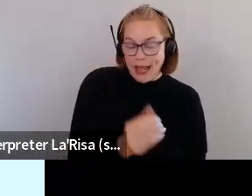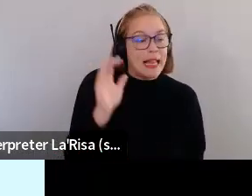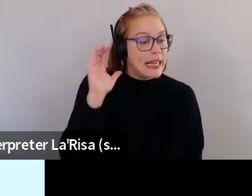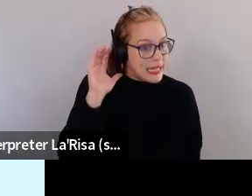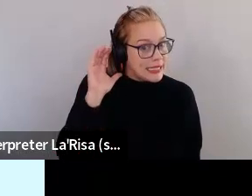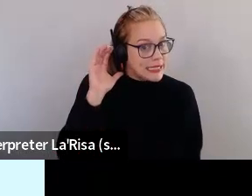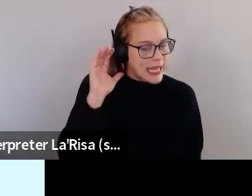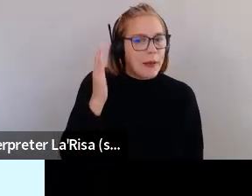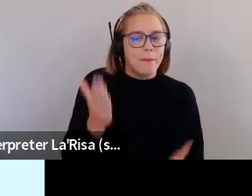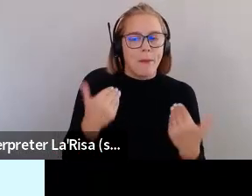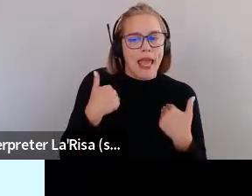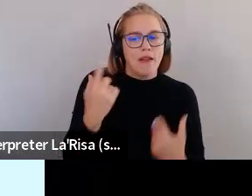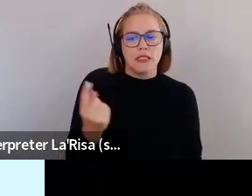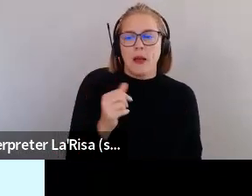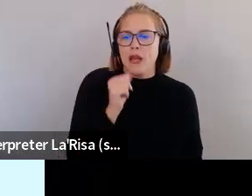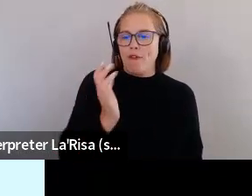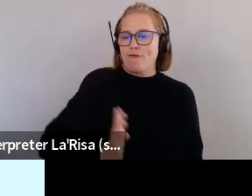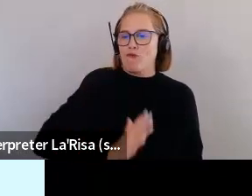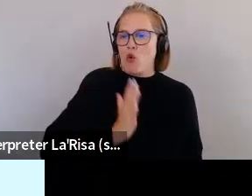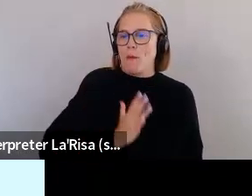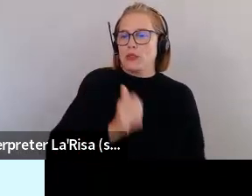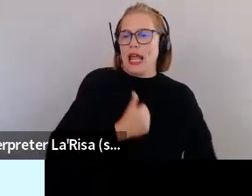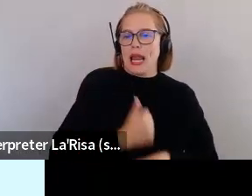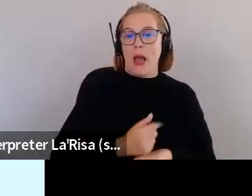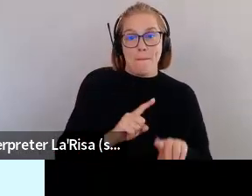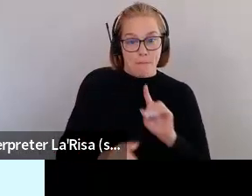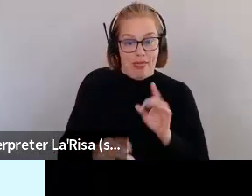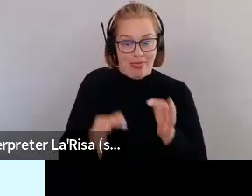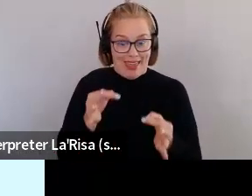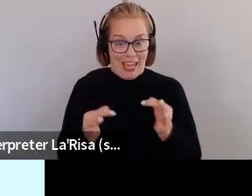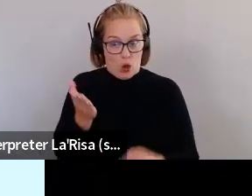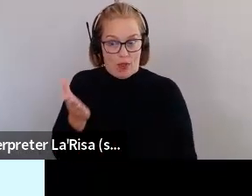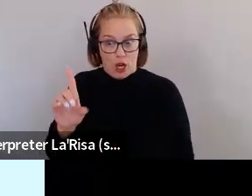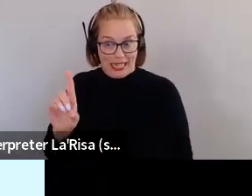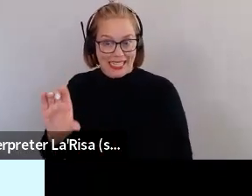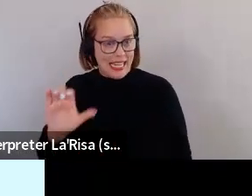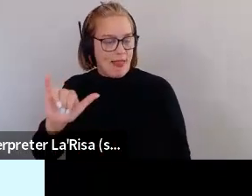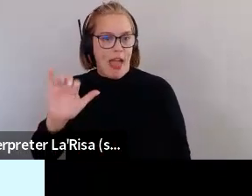occupied building or is that an additional hearing?